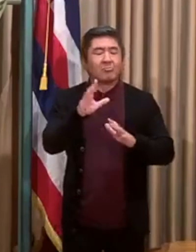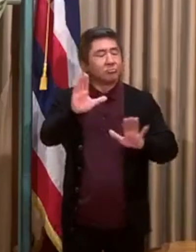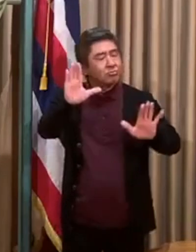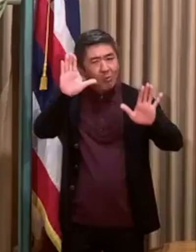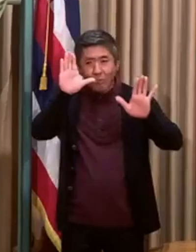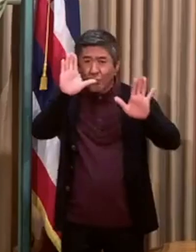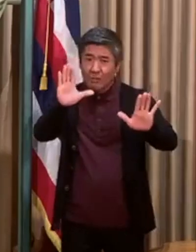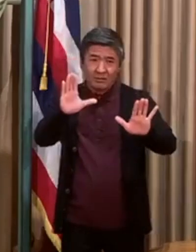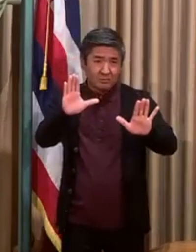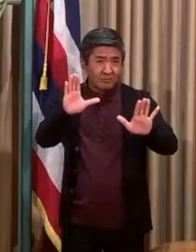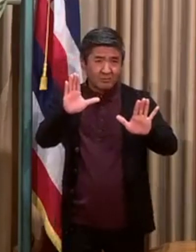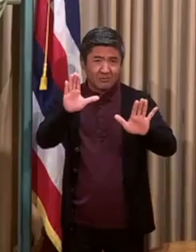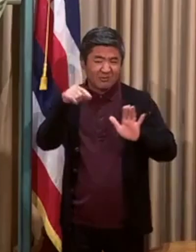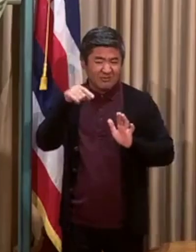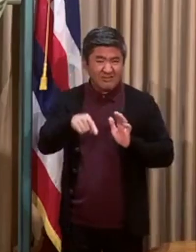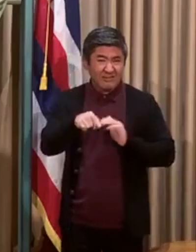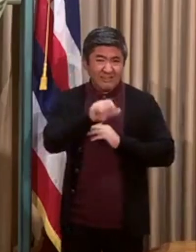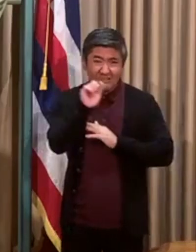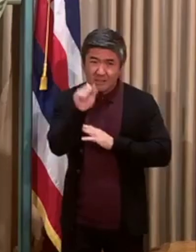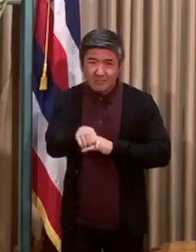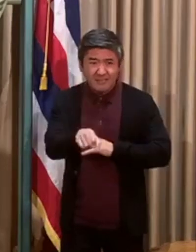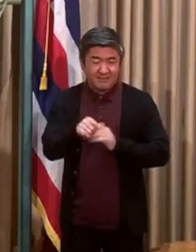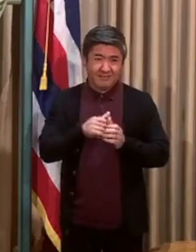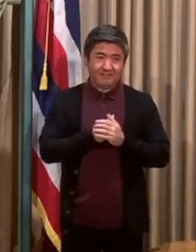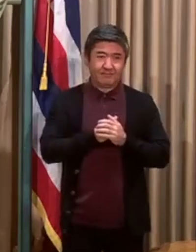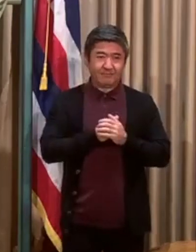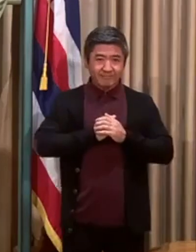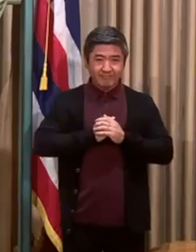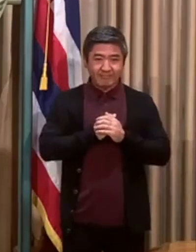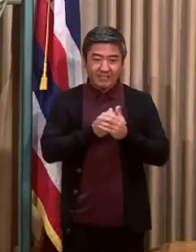Upon their return from Spring Break,